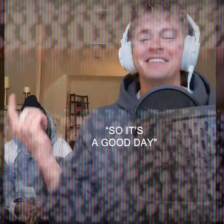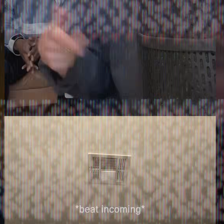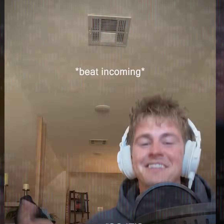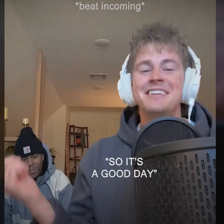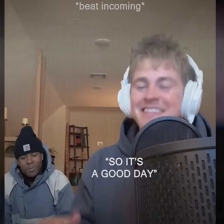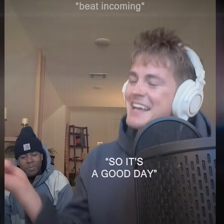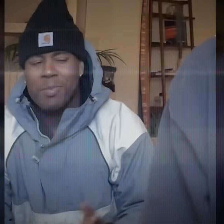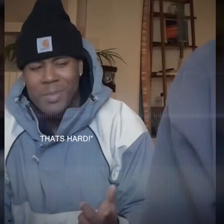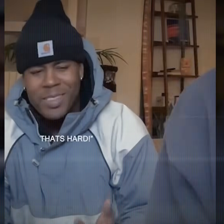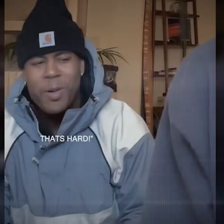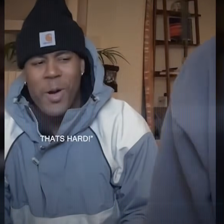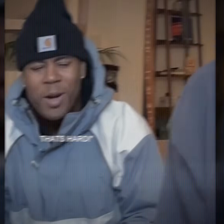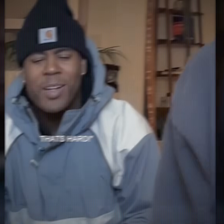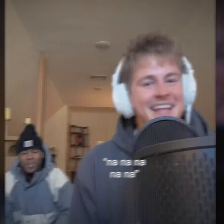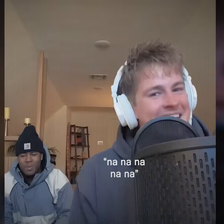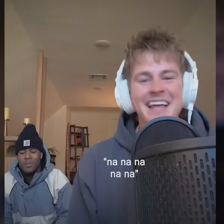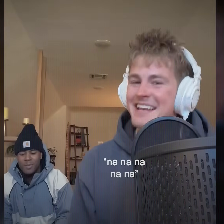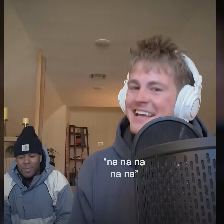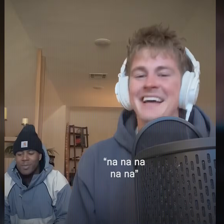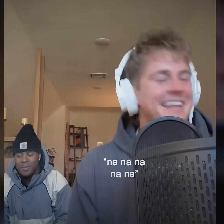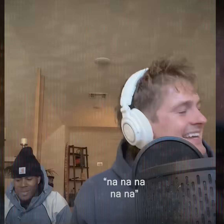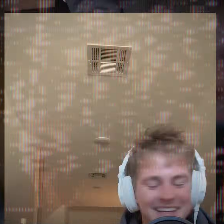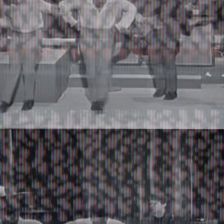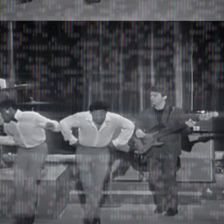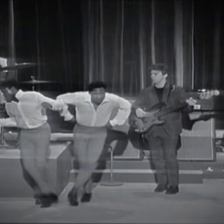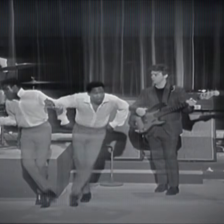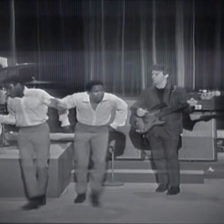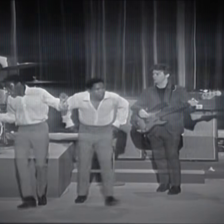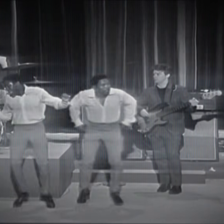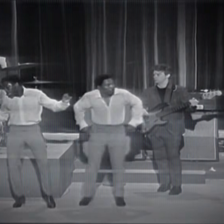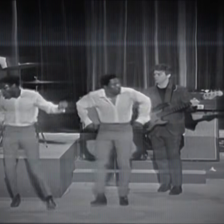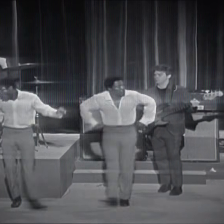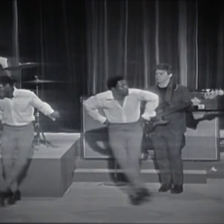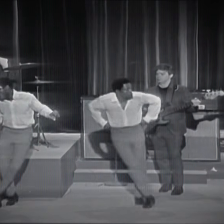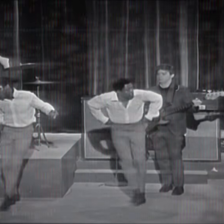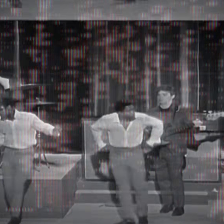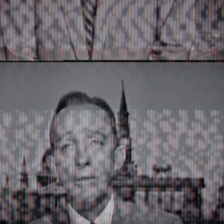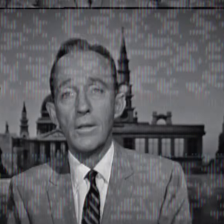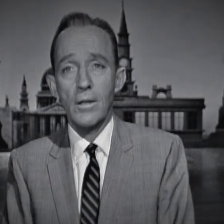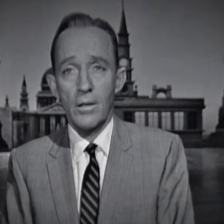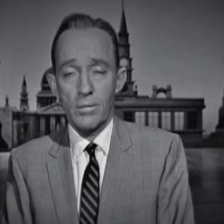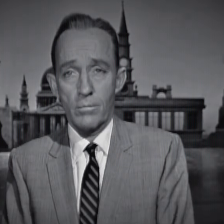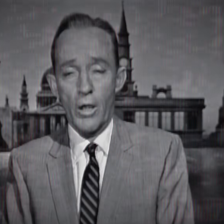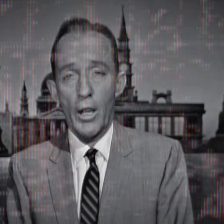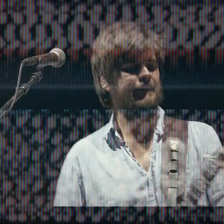but songs you'll hear on the radio today and some throwbacks that you'll recognize right away.